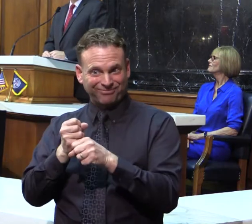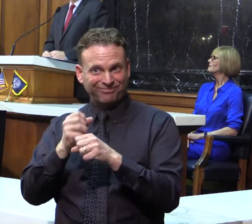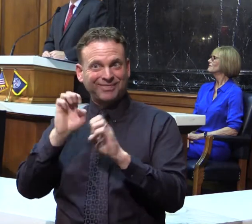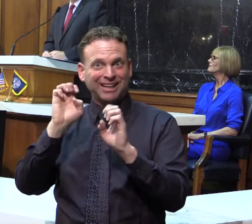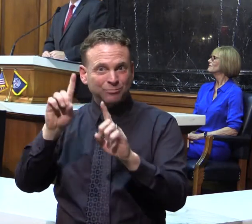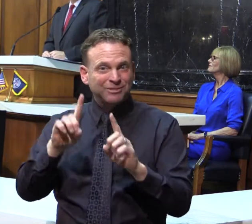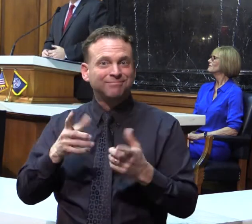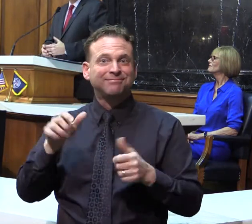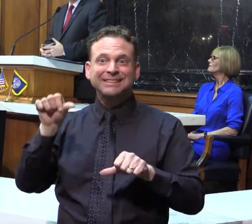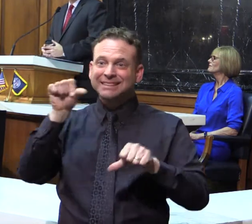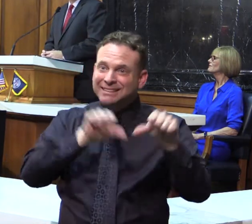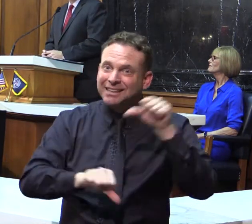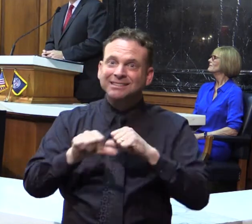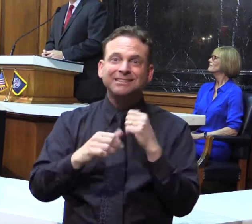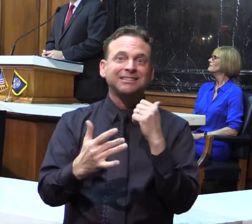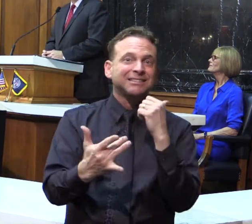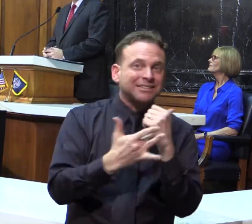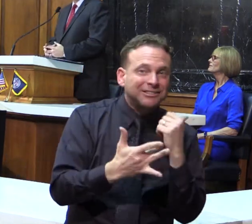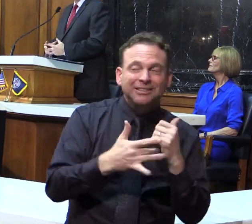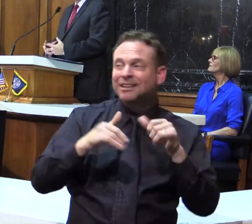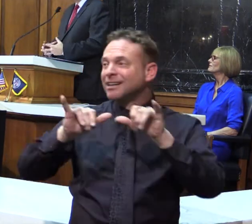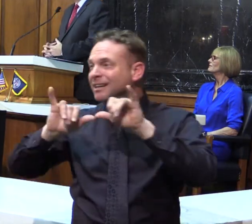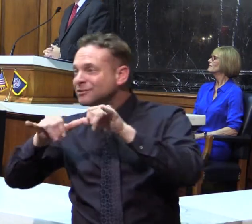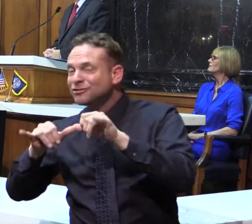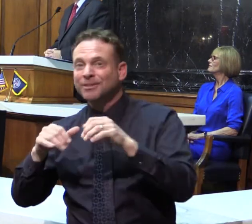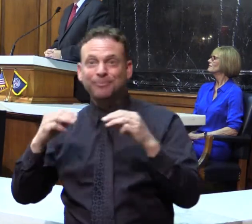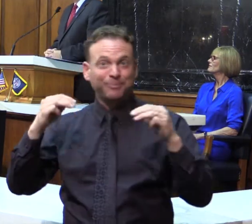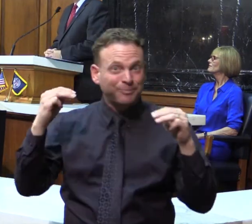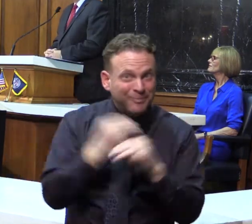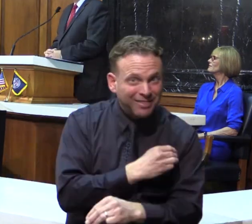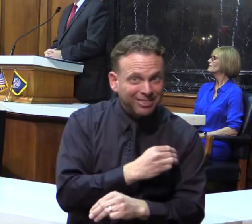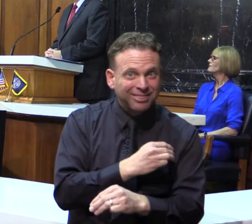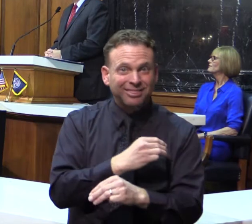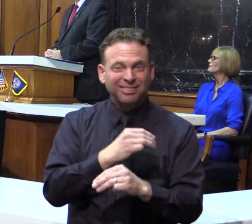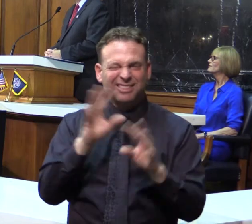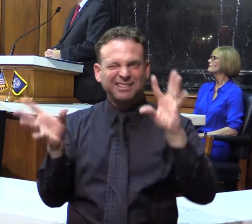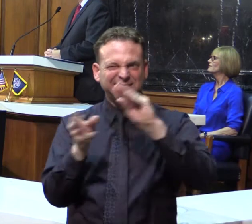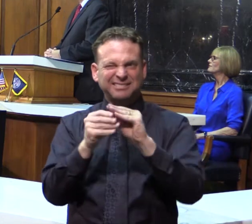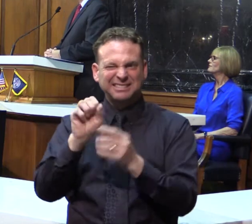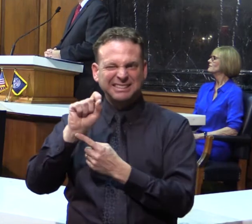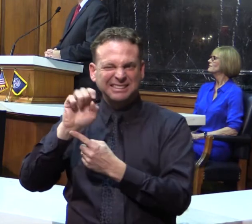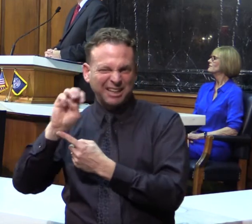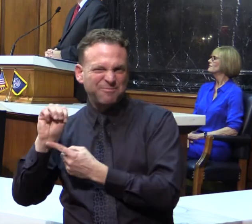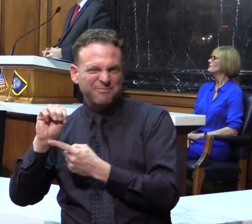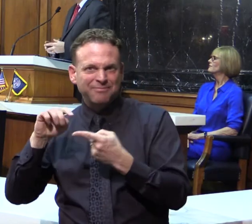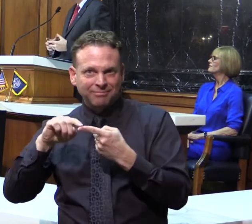skills, and the intellectual curiosity that prepares them for lifelong learning …